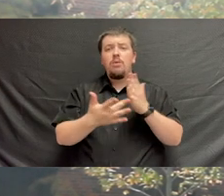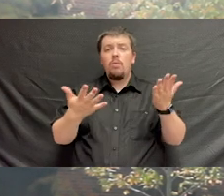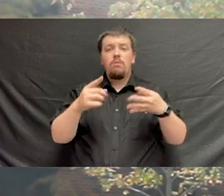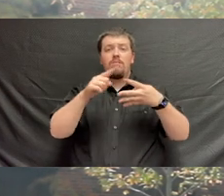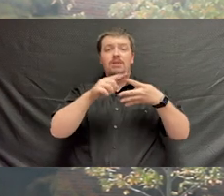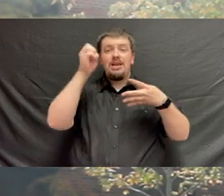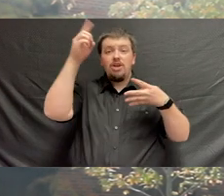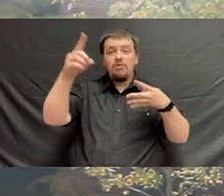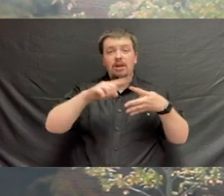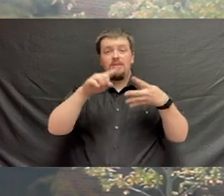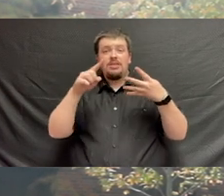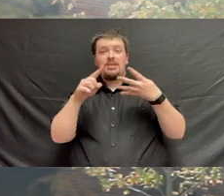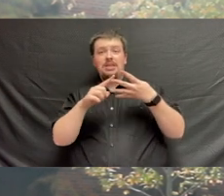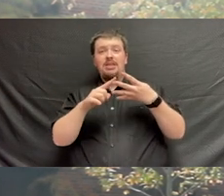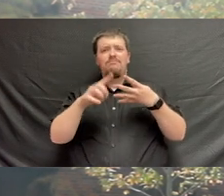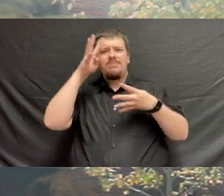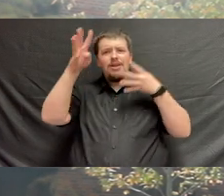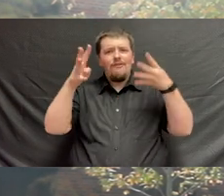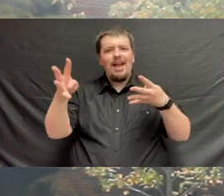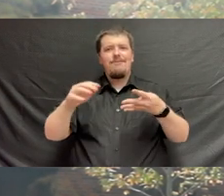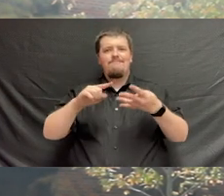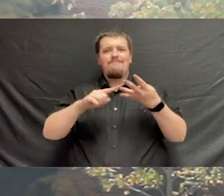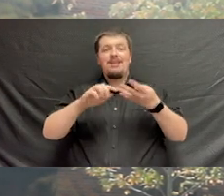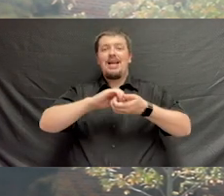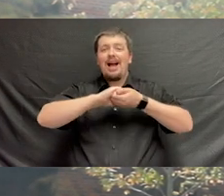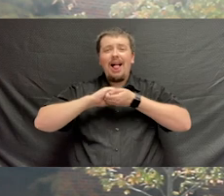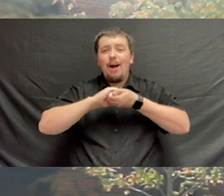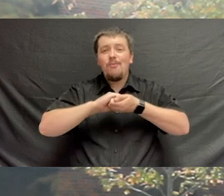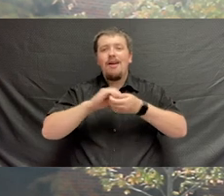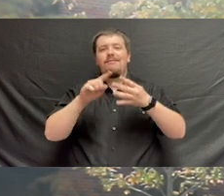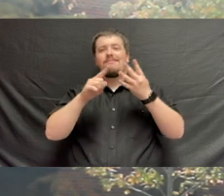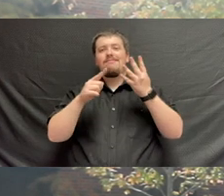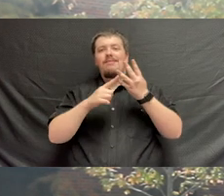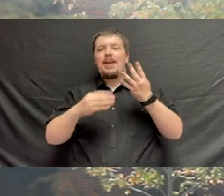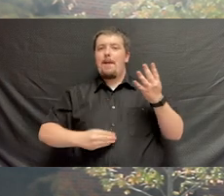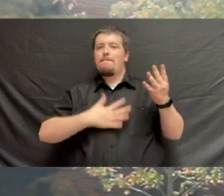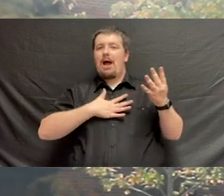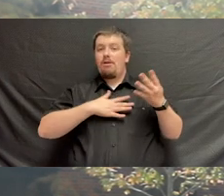which is to educate, innovate, collaborate, and inspire. Even after you leave ETSU,